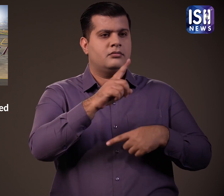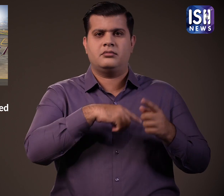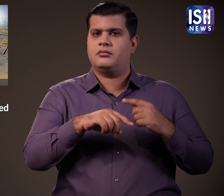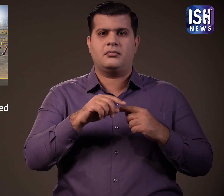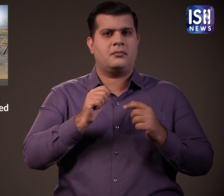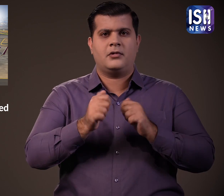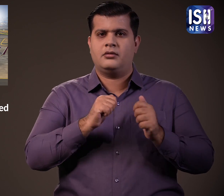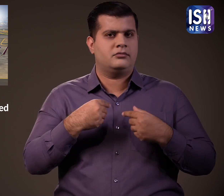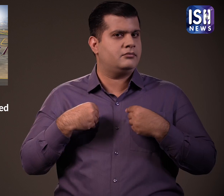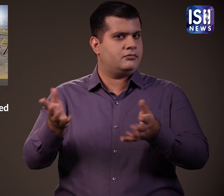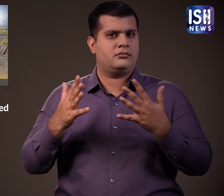However, the pilots refused to sign.